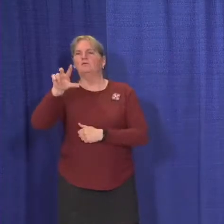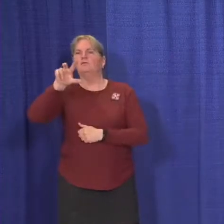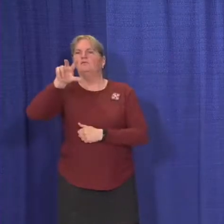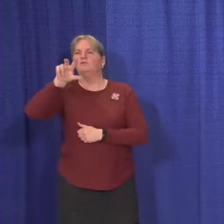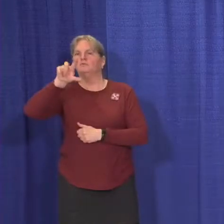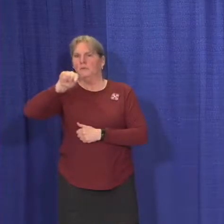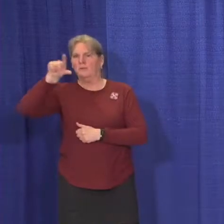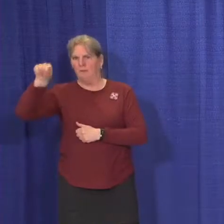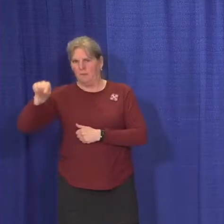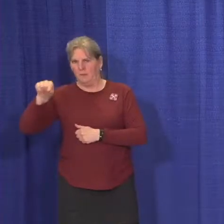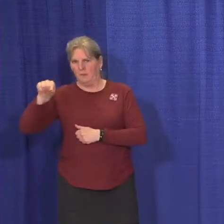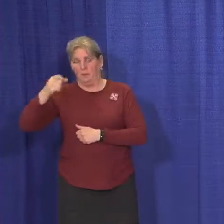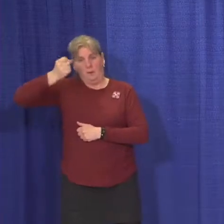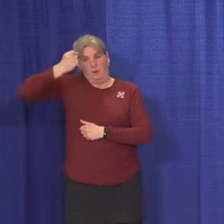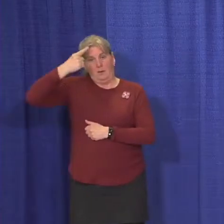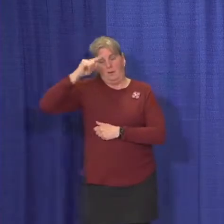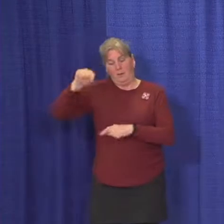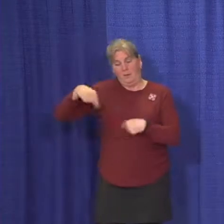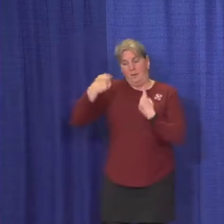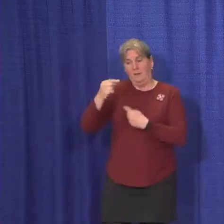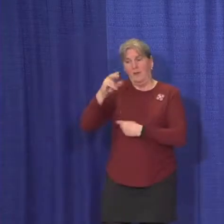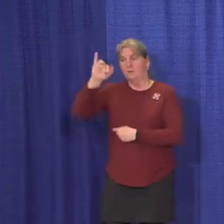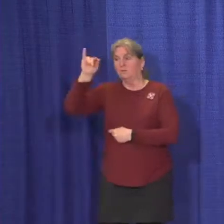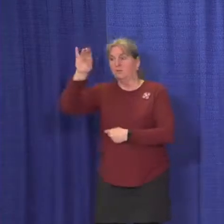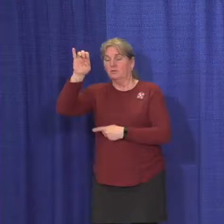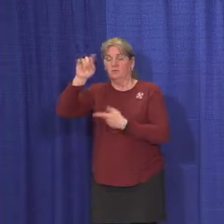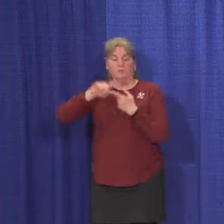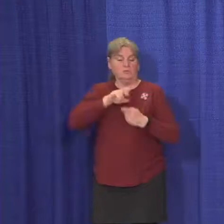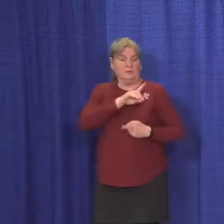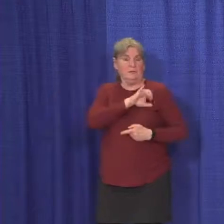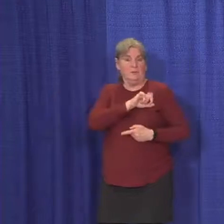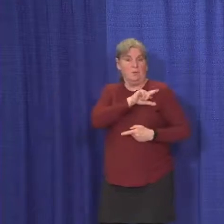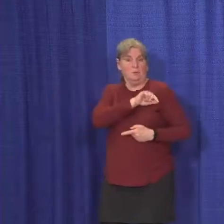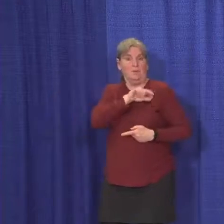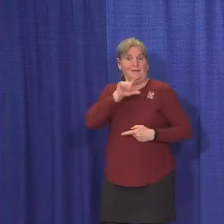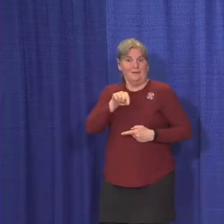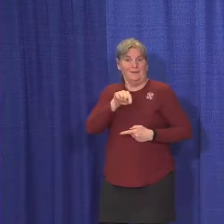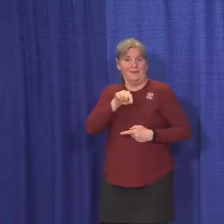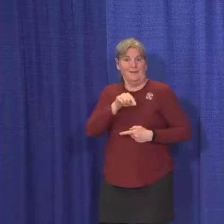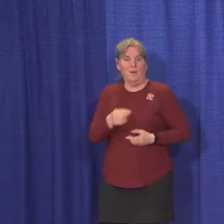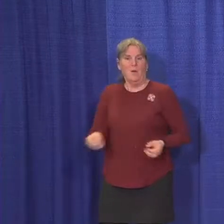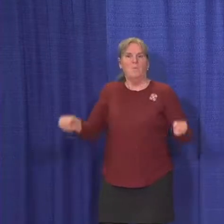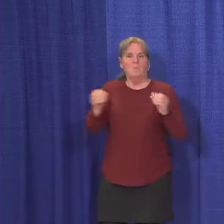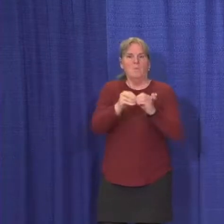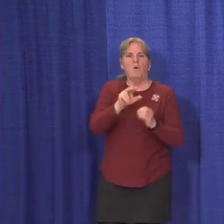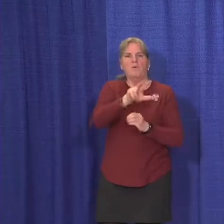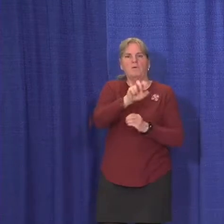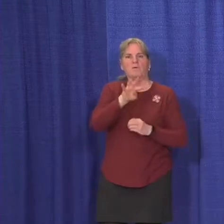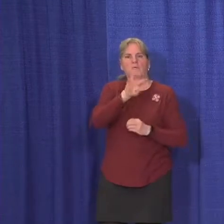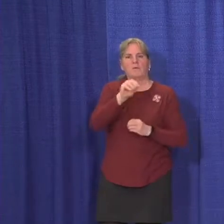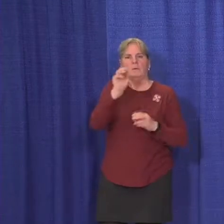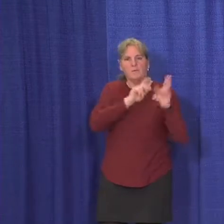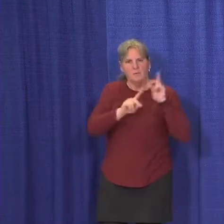year recognizing Yukon and it's growing population and adding a few hundred people to the